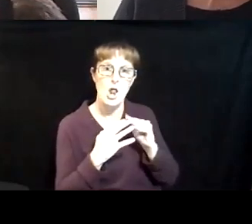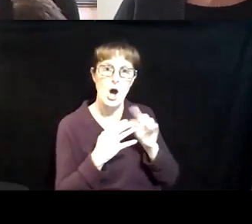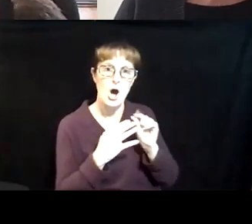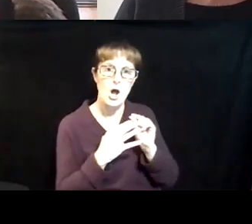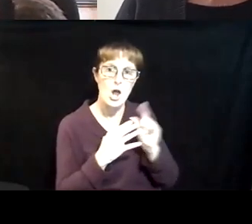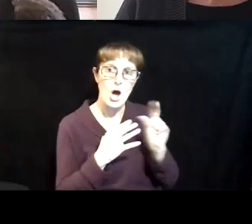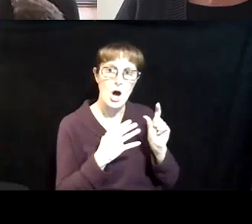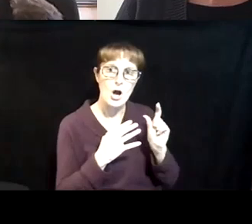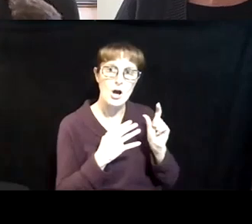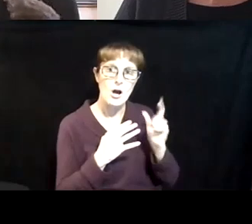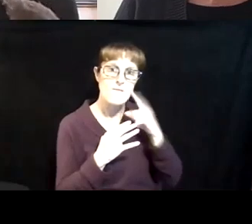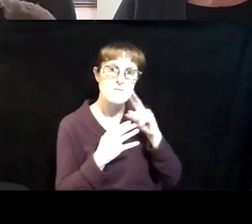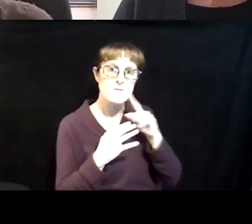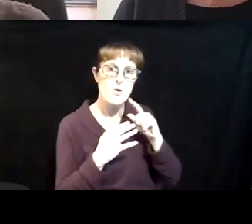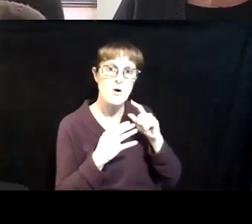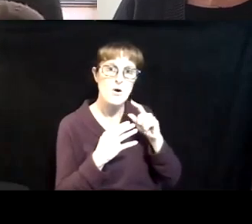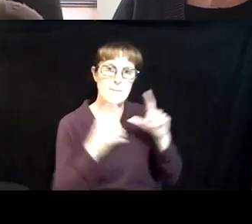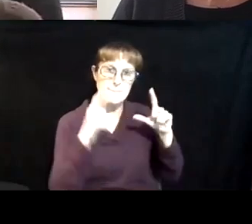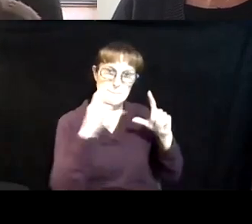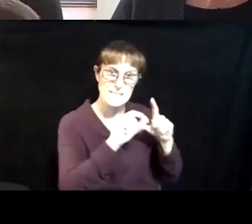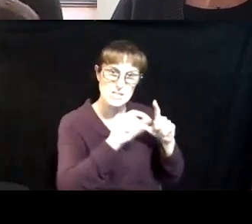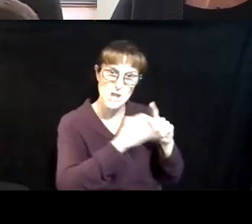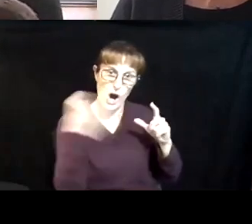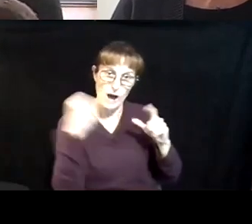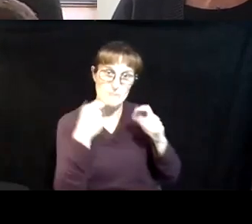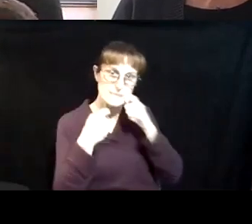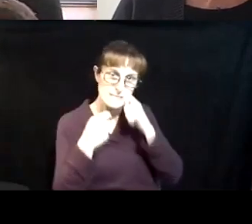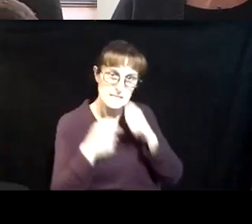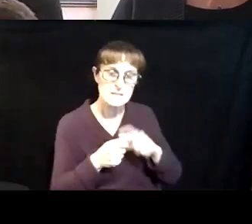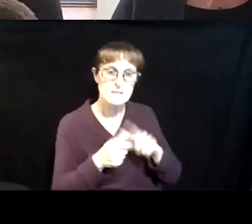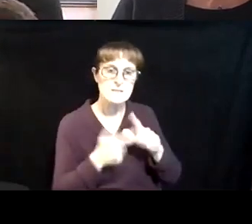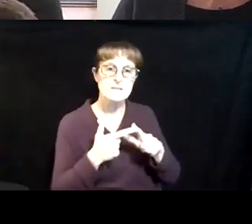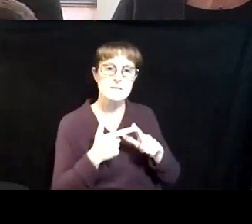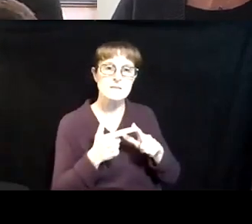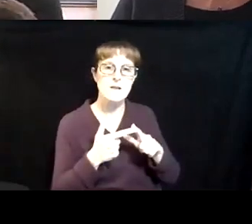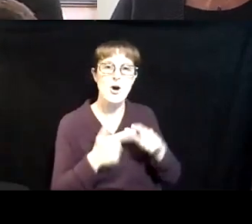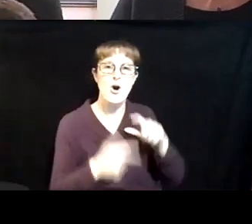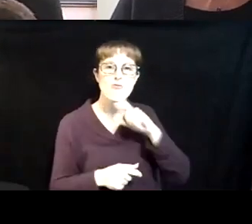They had a giant rubber spatulas manufacturered